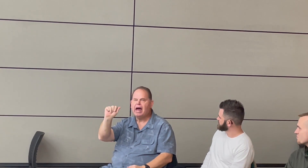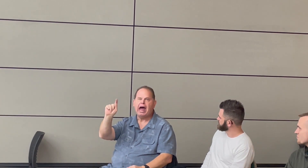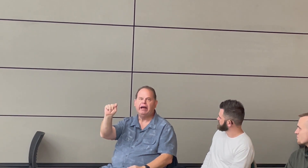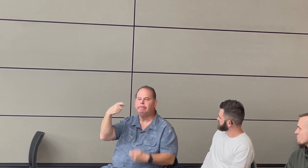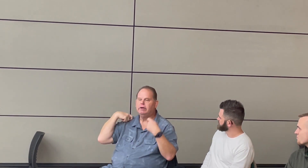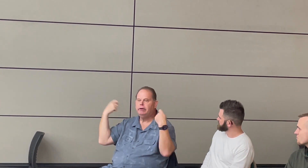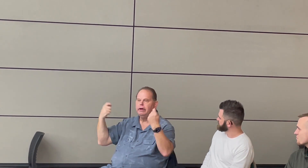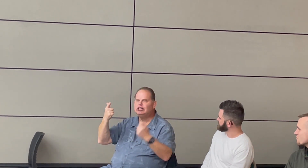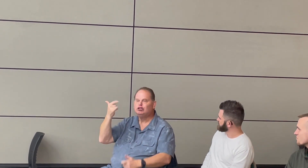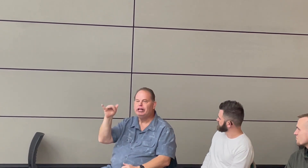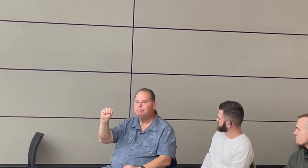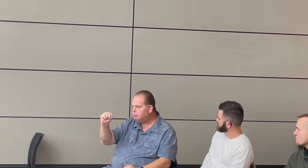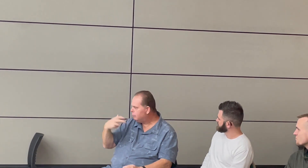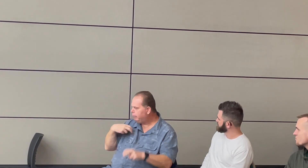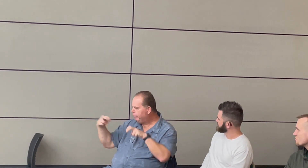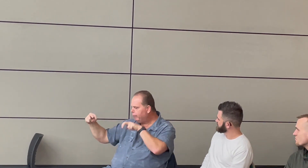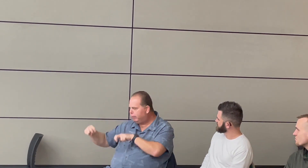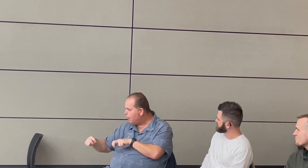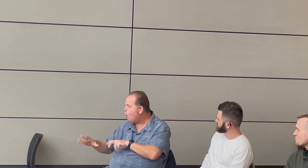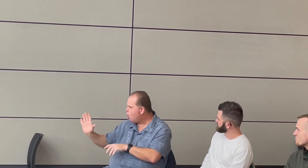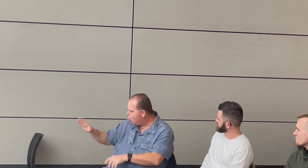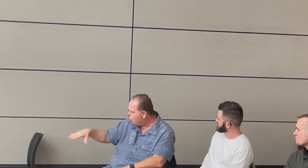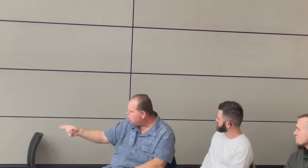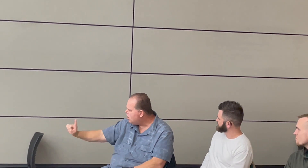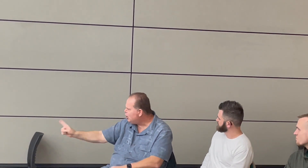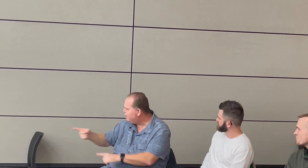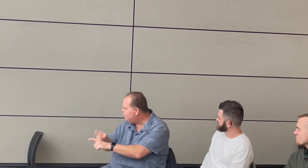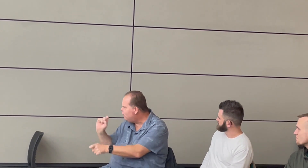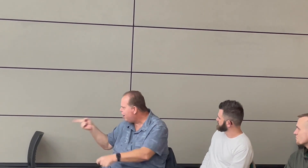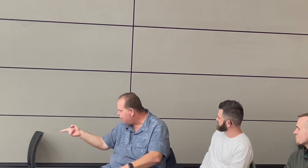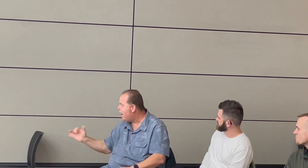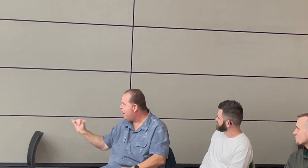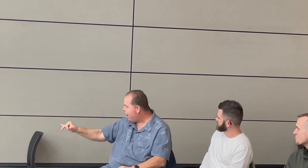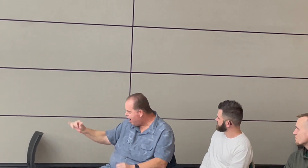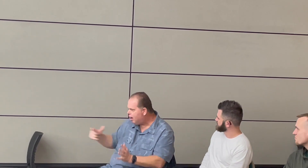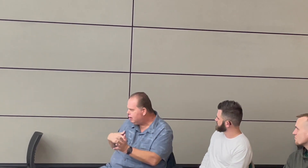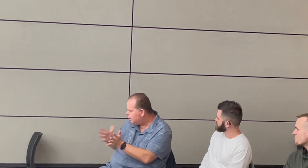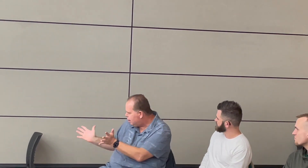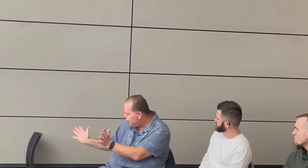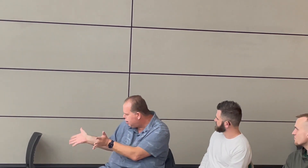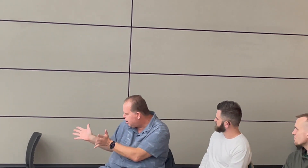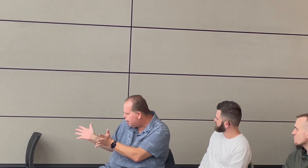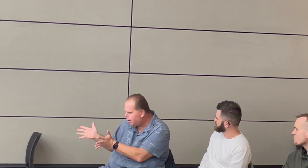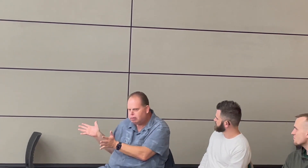hearing people now was a hindrance I went to a gym and went to a hot tub and I would be able to talk